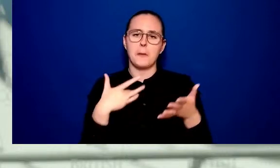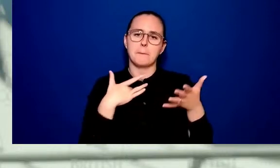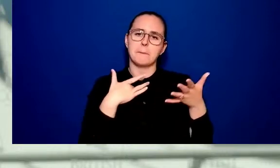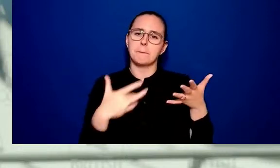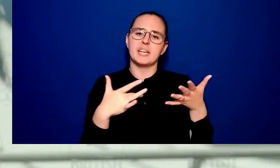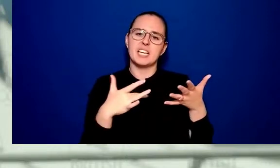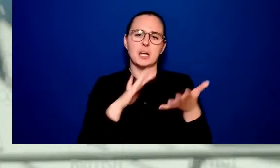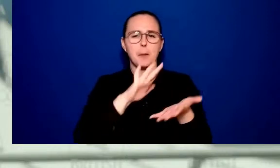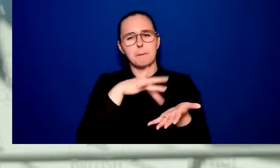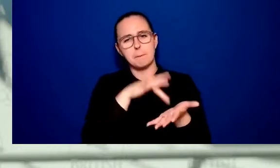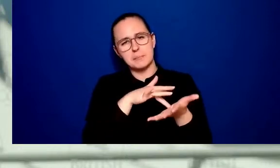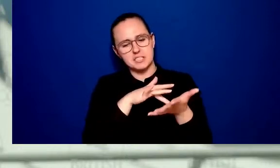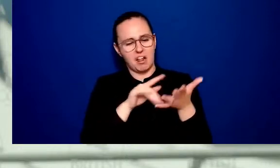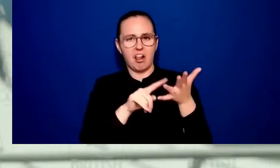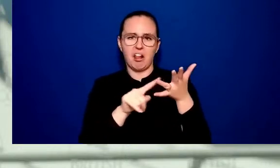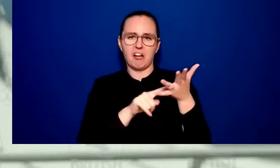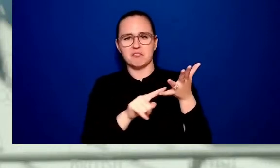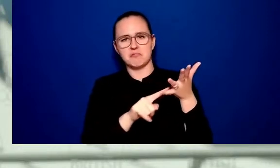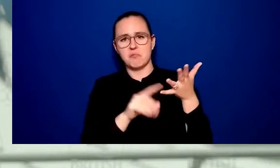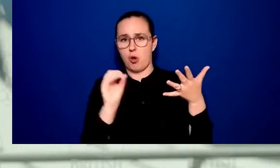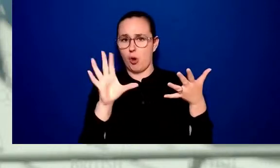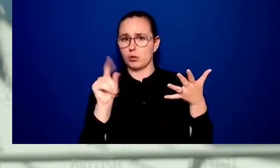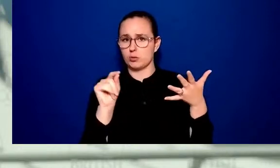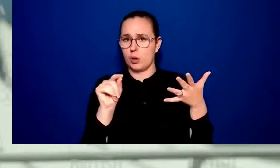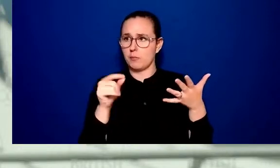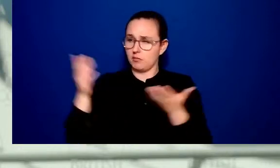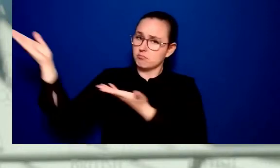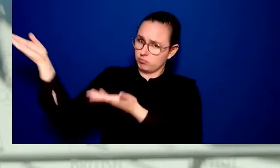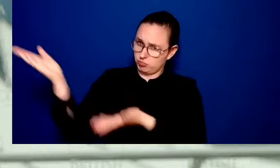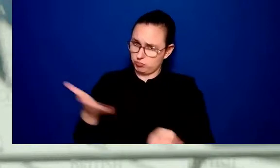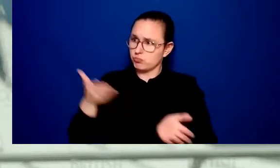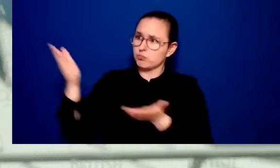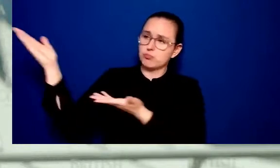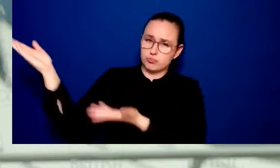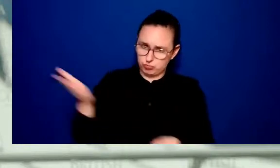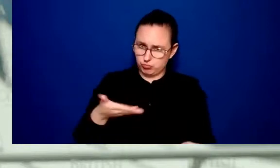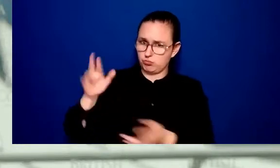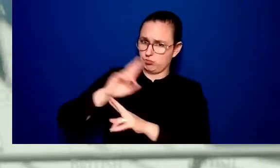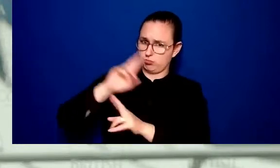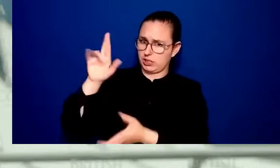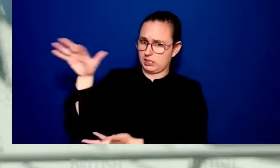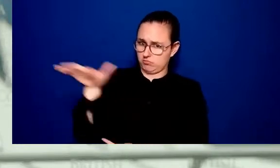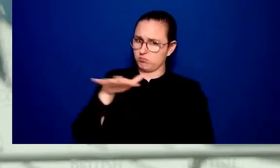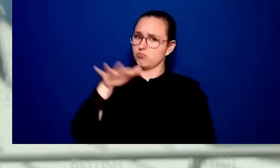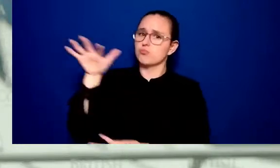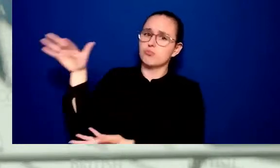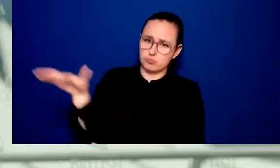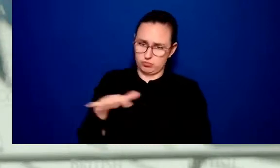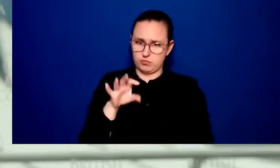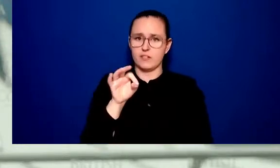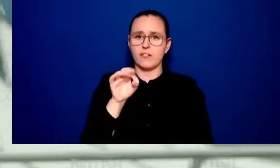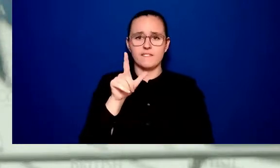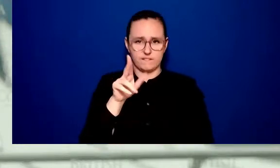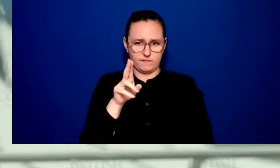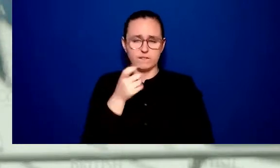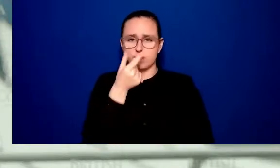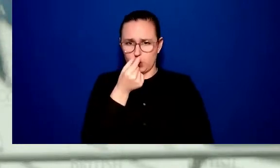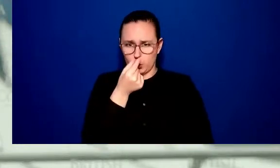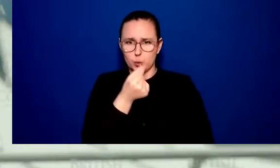receive flu vaccine and it will be available and we're doing a large processes here. Like last